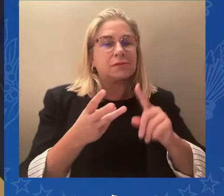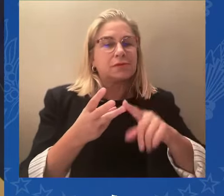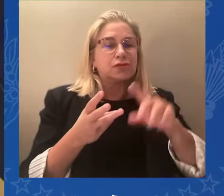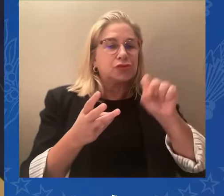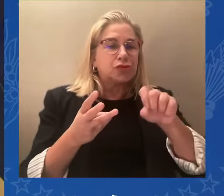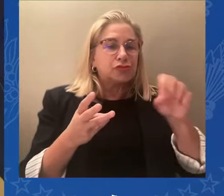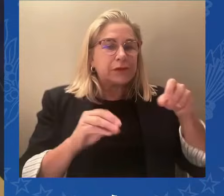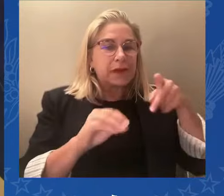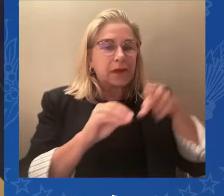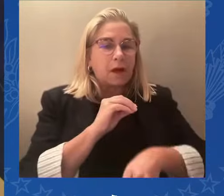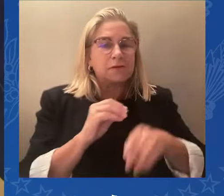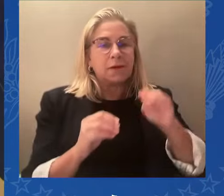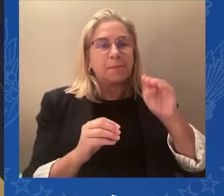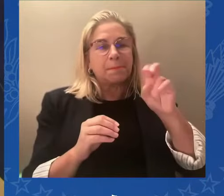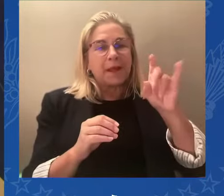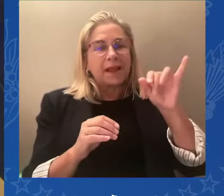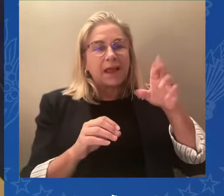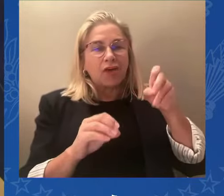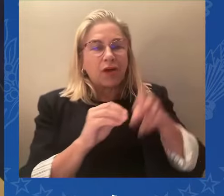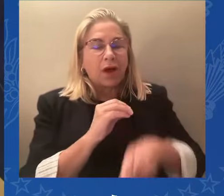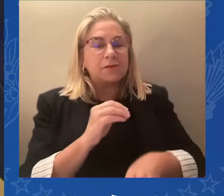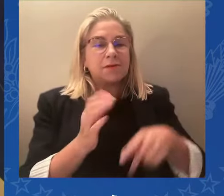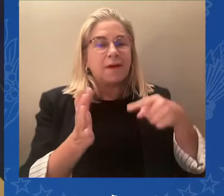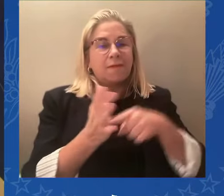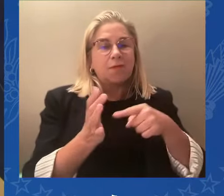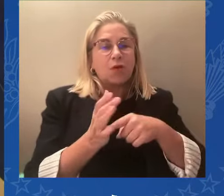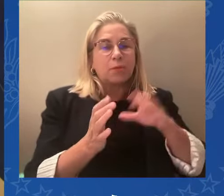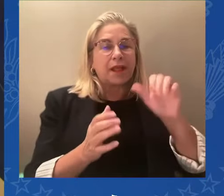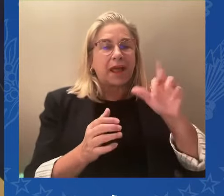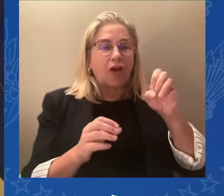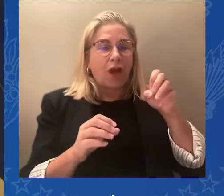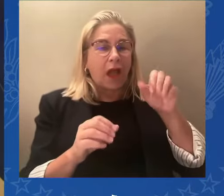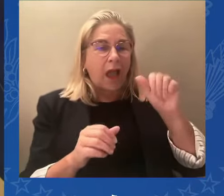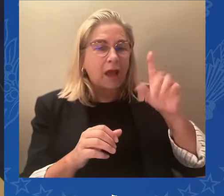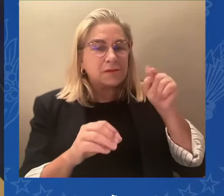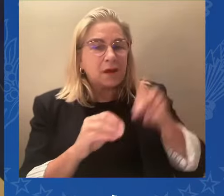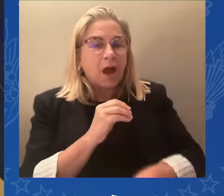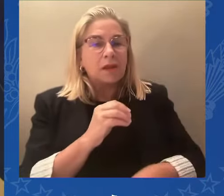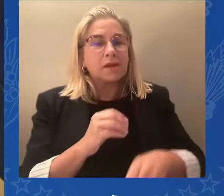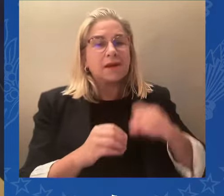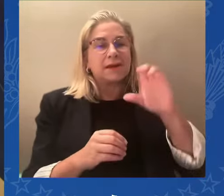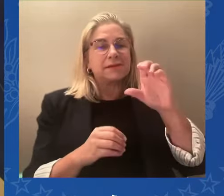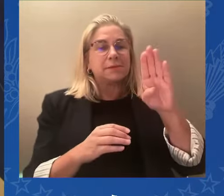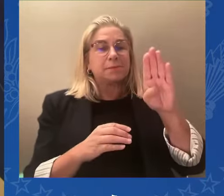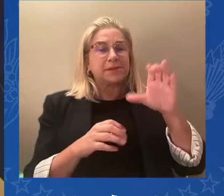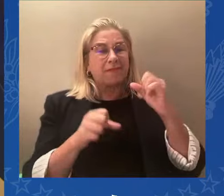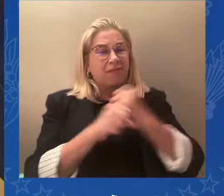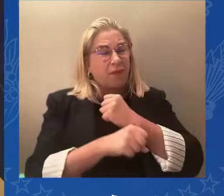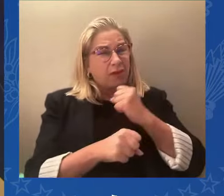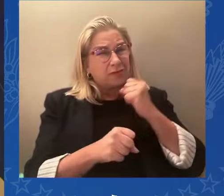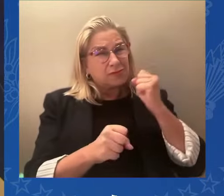But we are not going back. We are not going back.